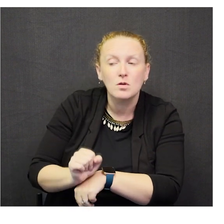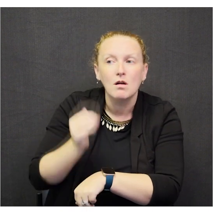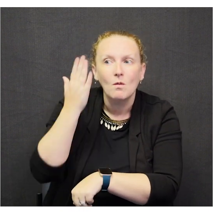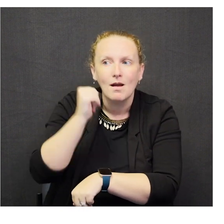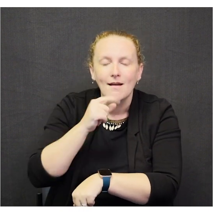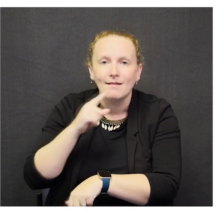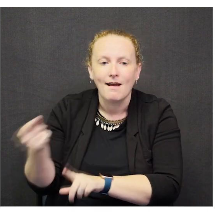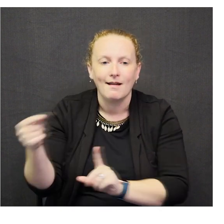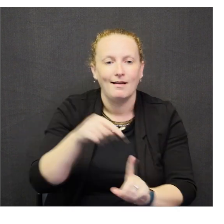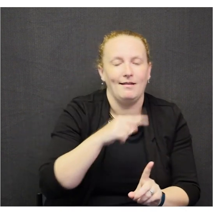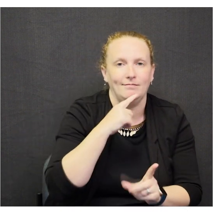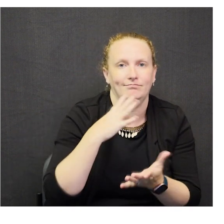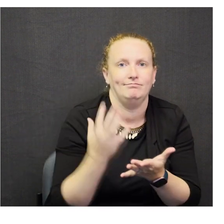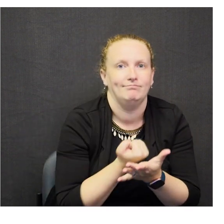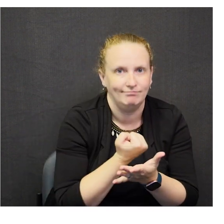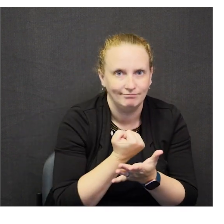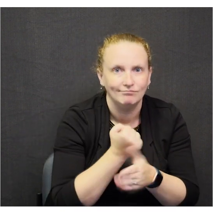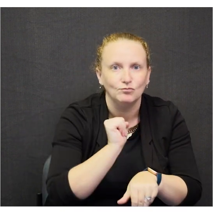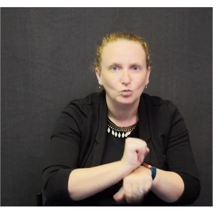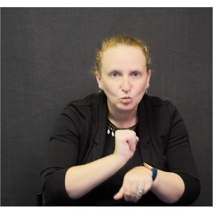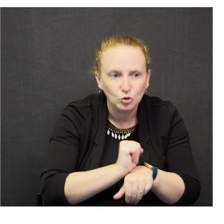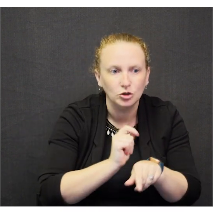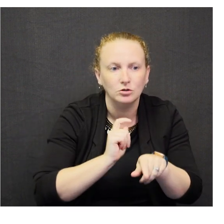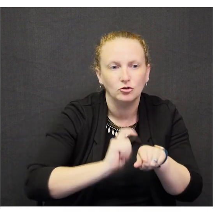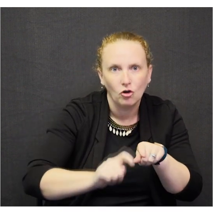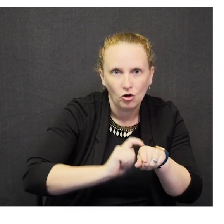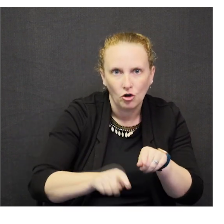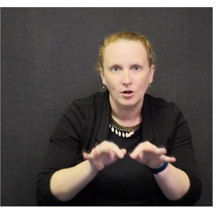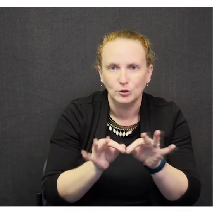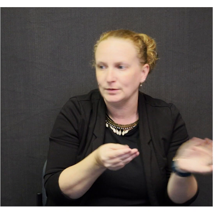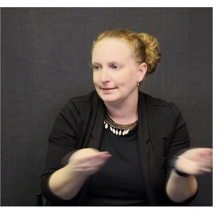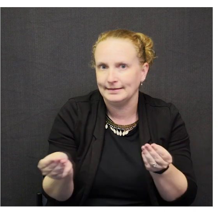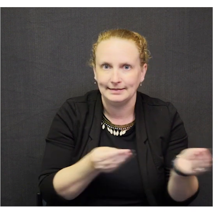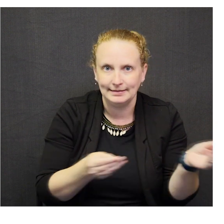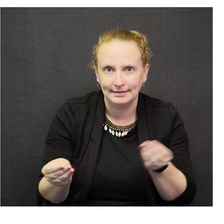in-house with your staff? Because I think it's it's not that staff interpreters are